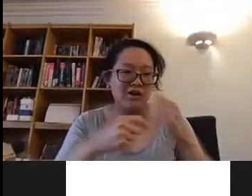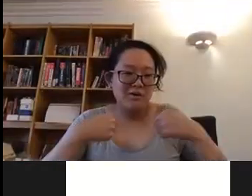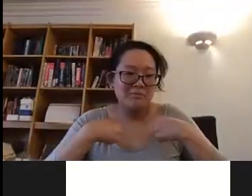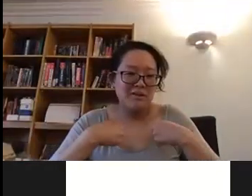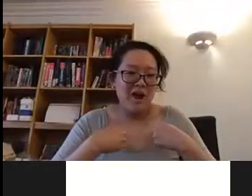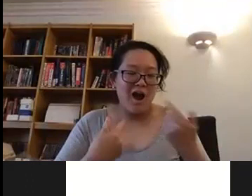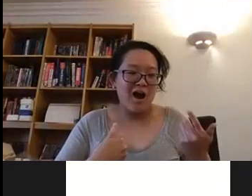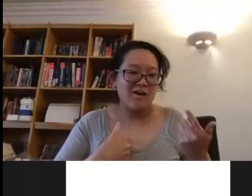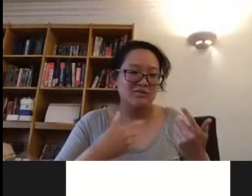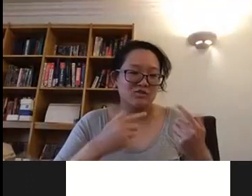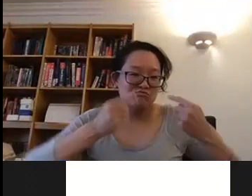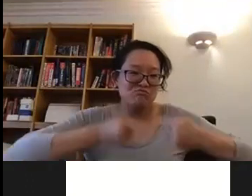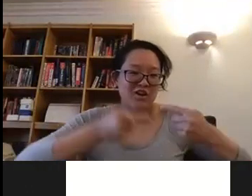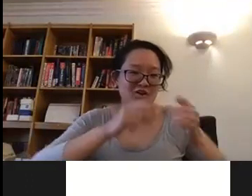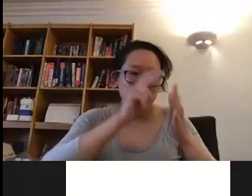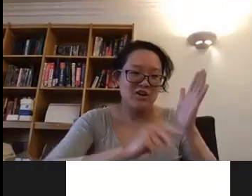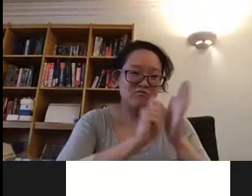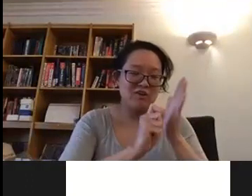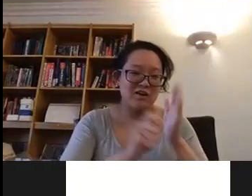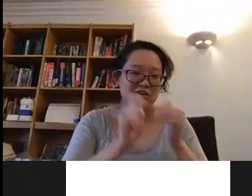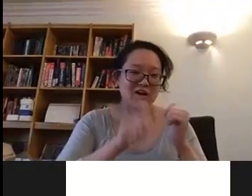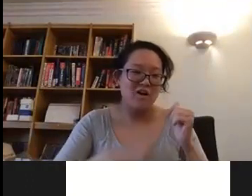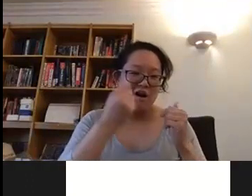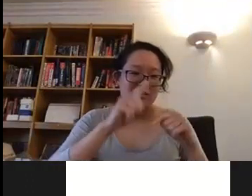and many don't know how to read and write because it's not their first language.